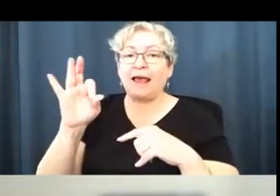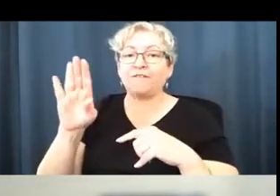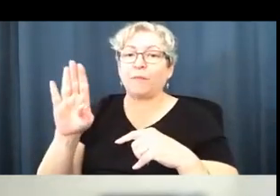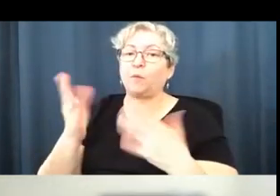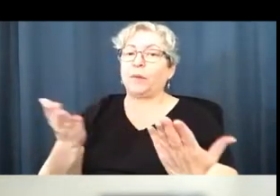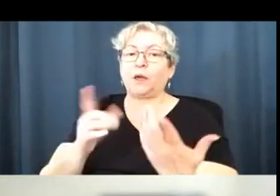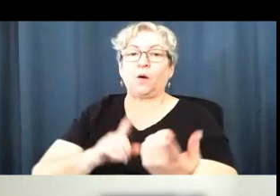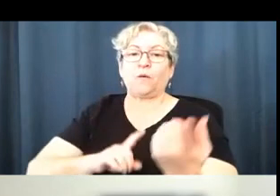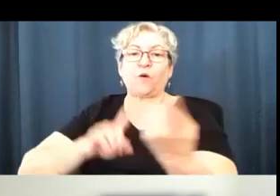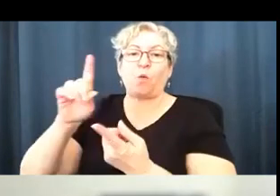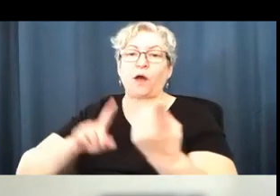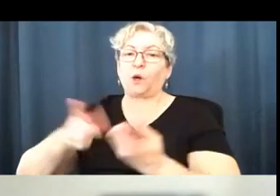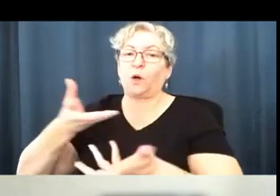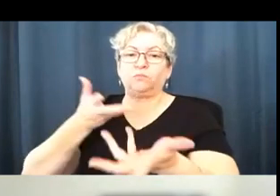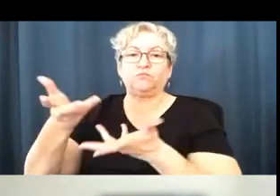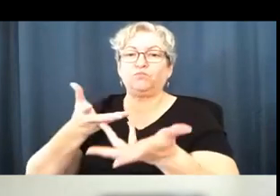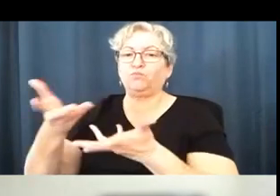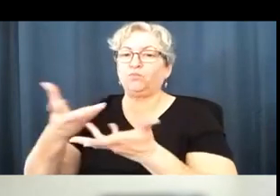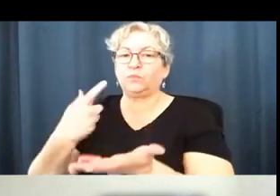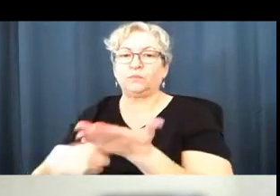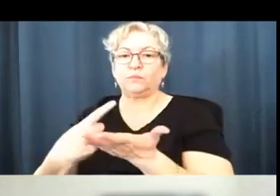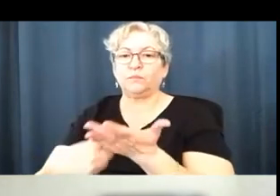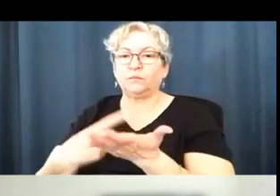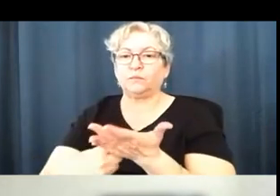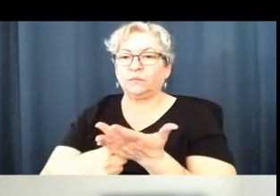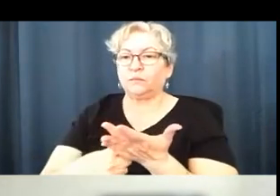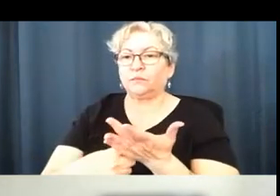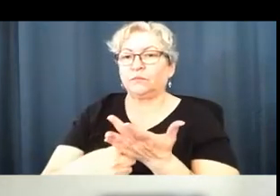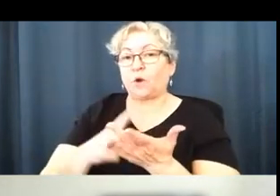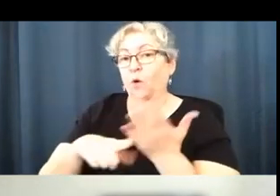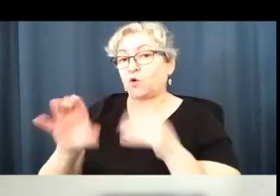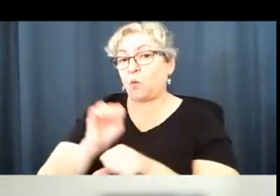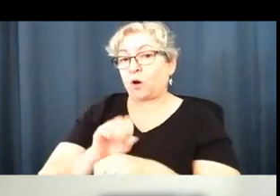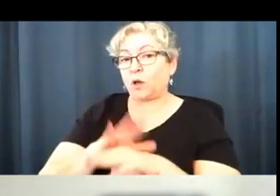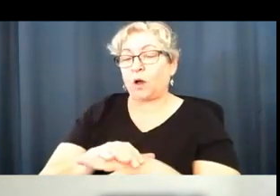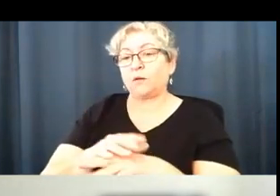on what you're working on. And hopefully, really get you started,